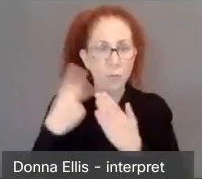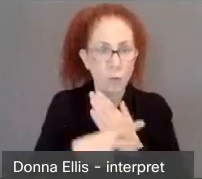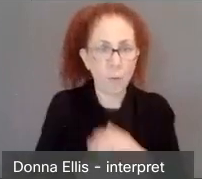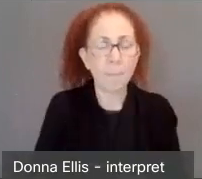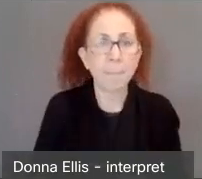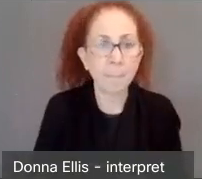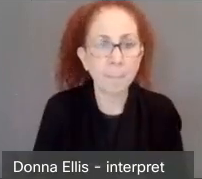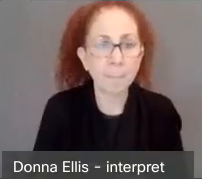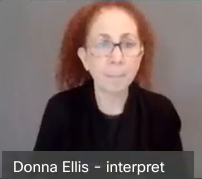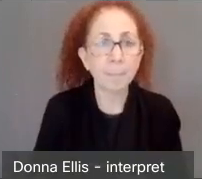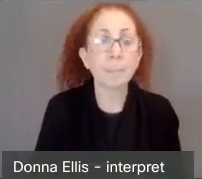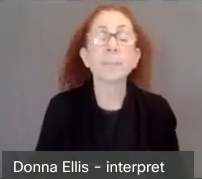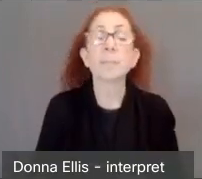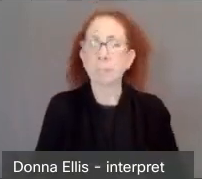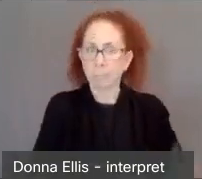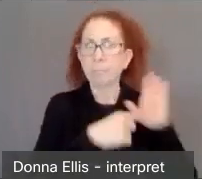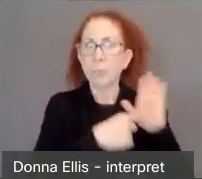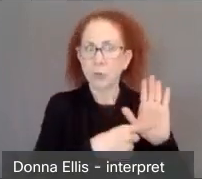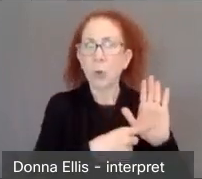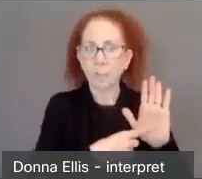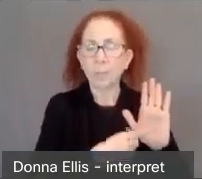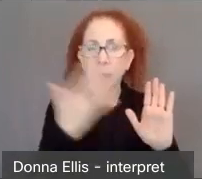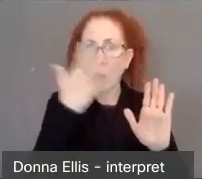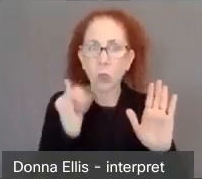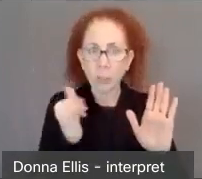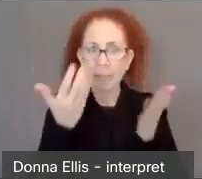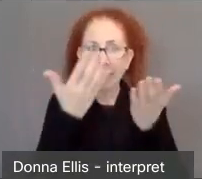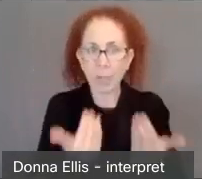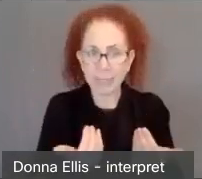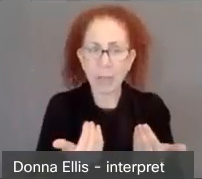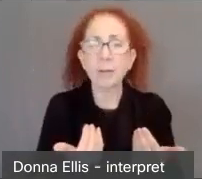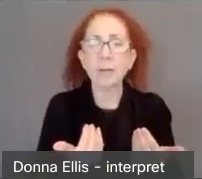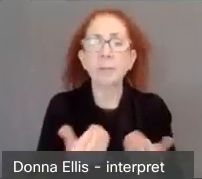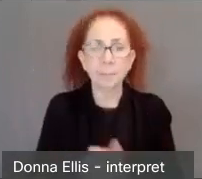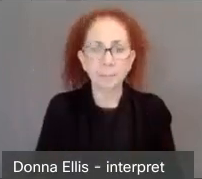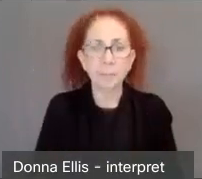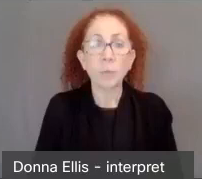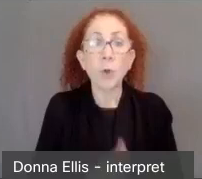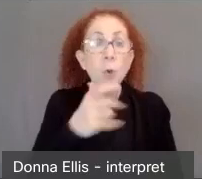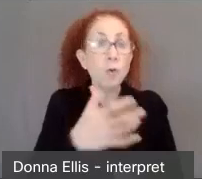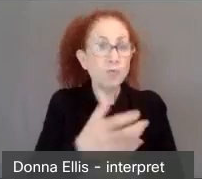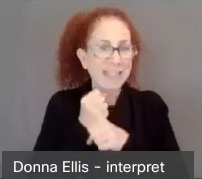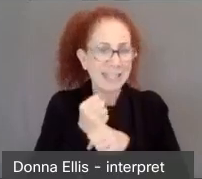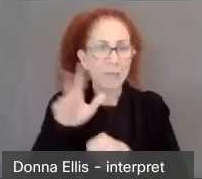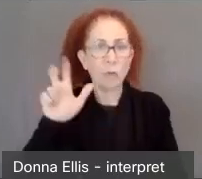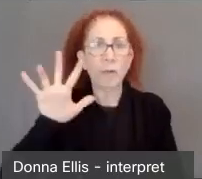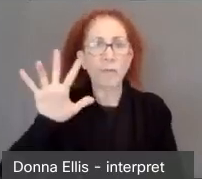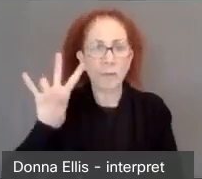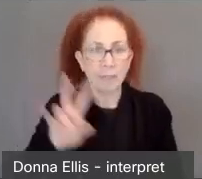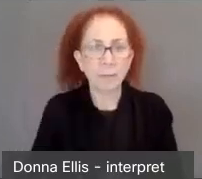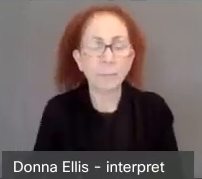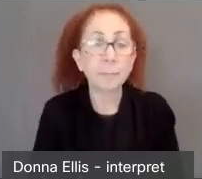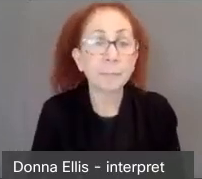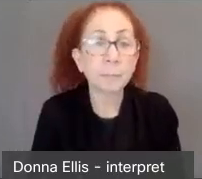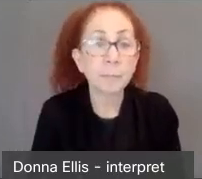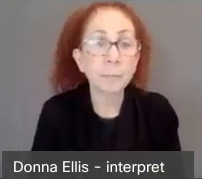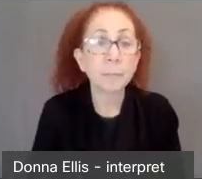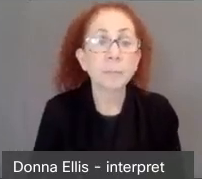And here's a demographic breakdown of the awardees, of the 357 awardees: 50 municipalities